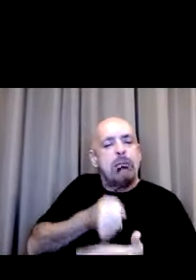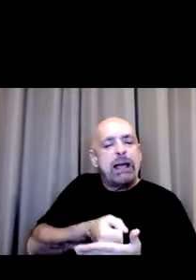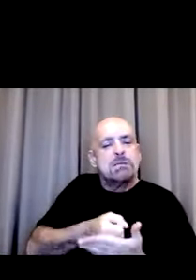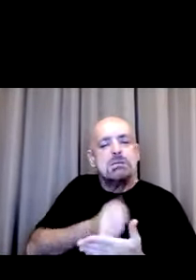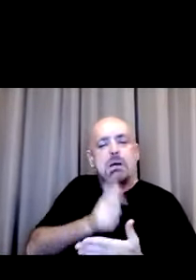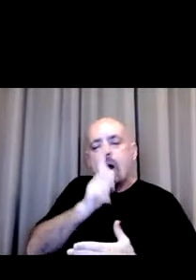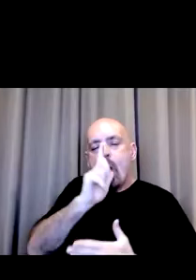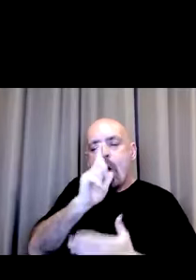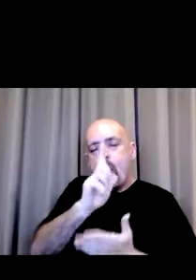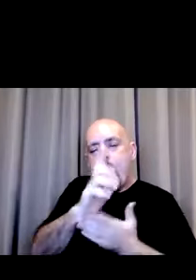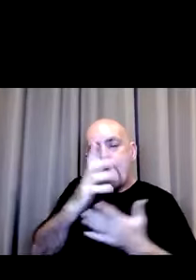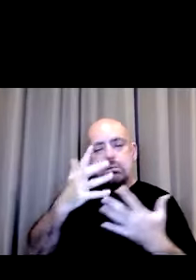life for medical care